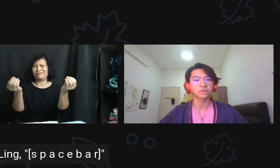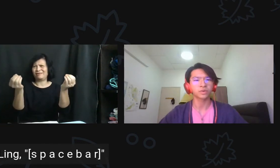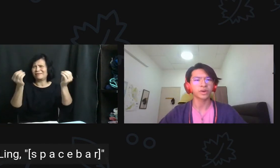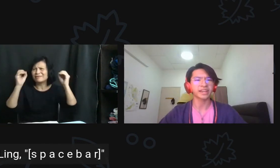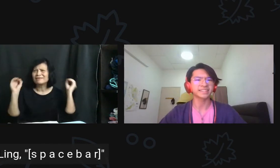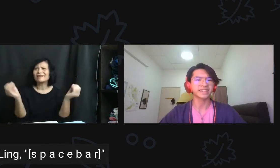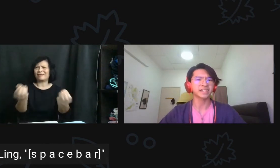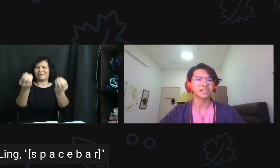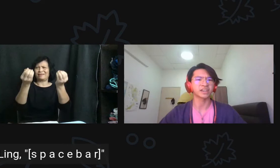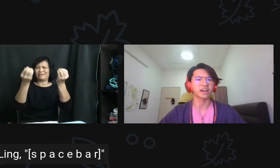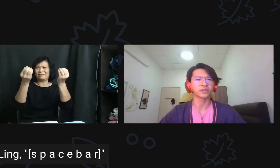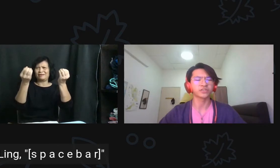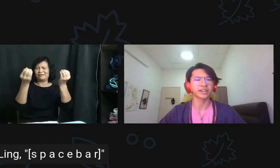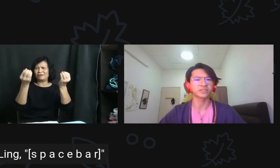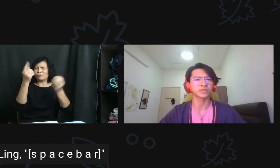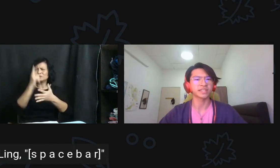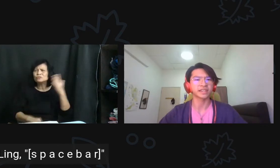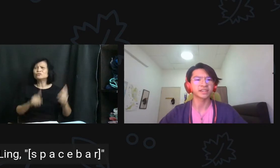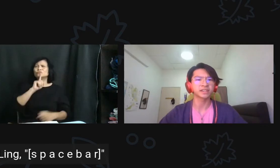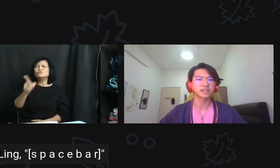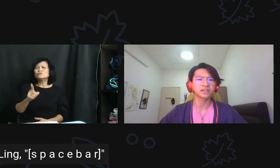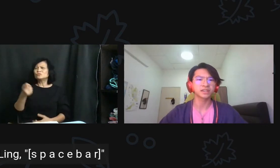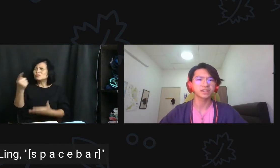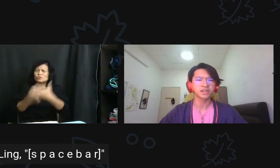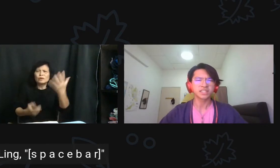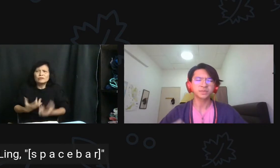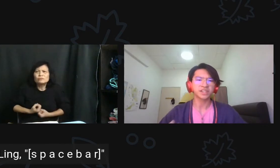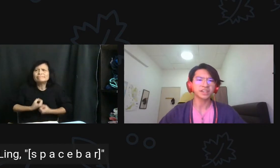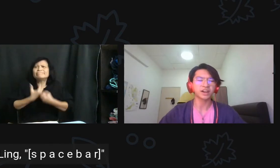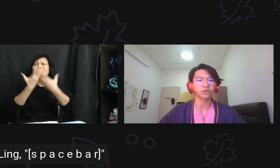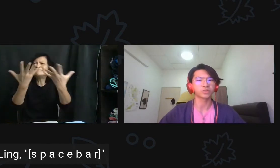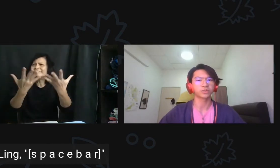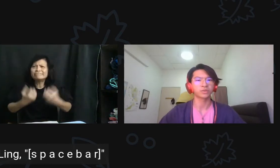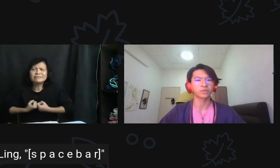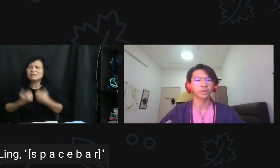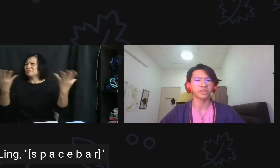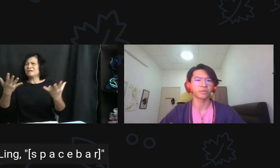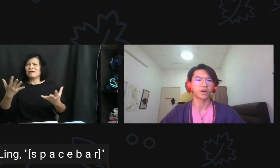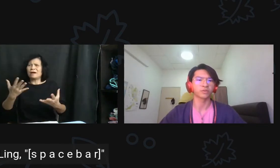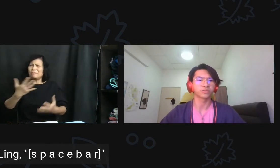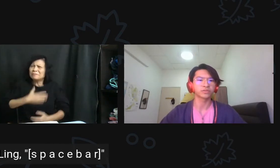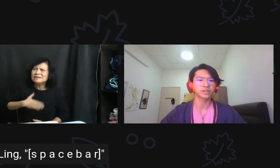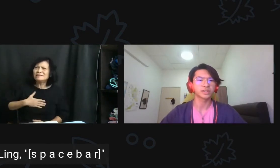What exactly are you trying to say? Spit it out with your mouth.